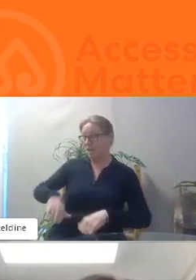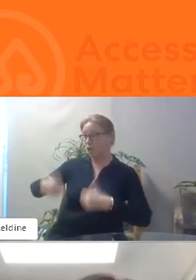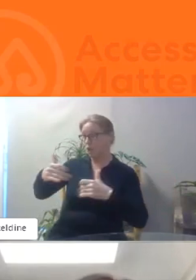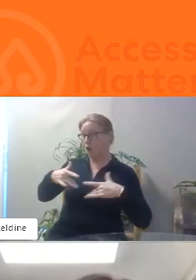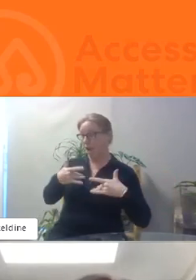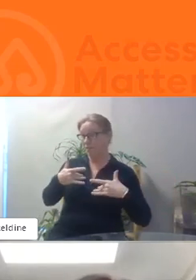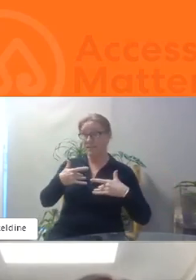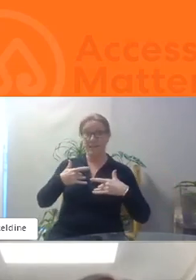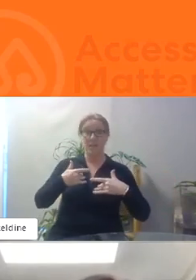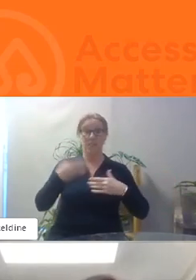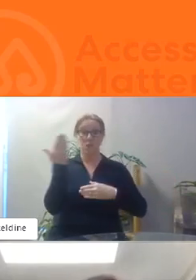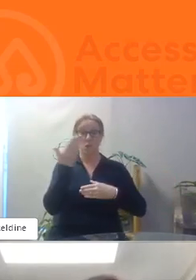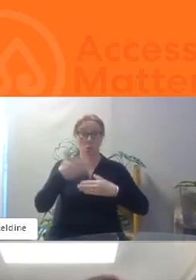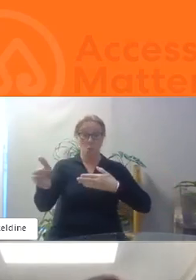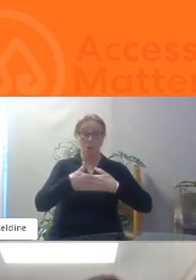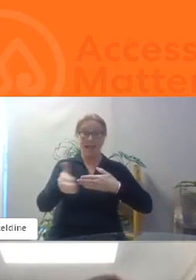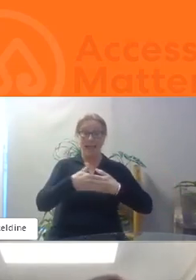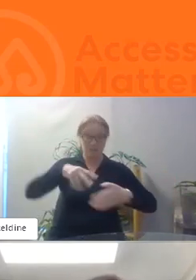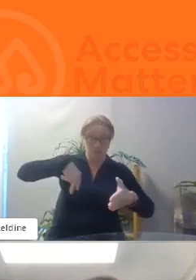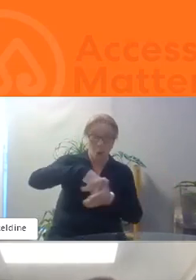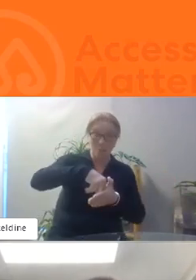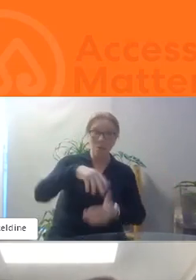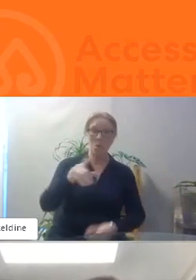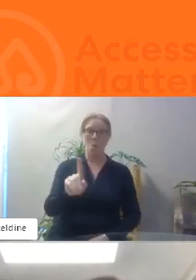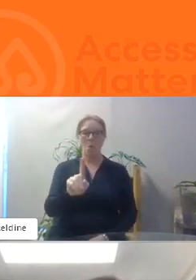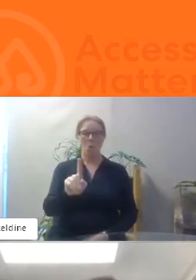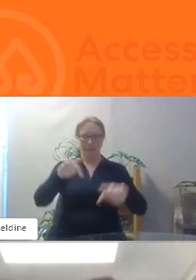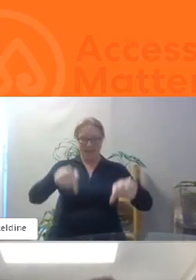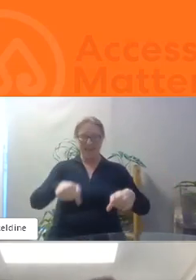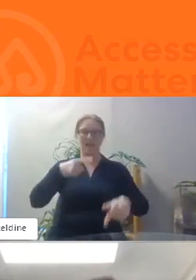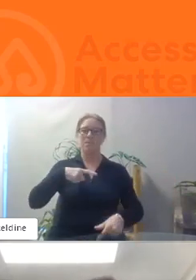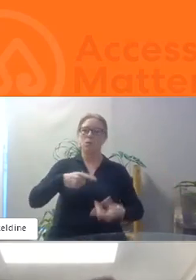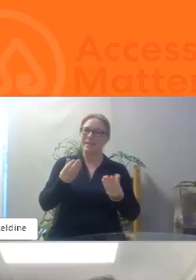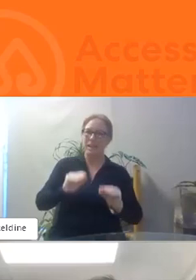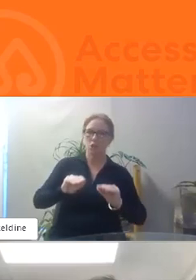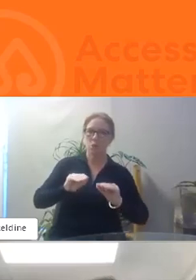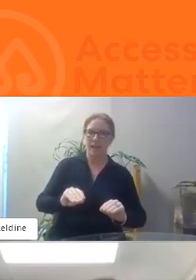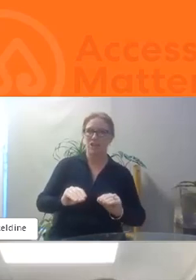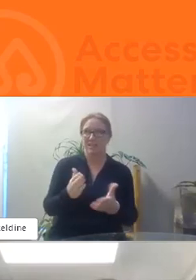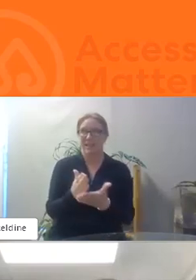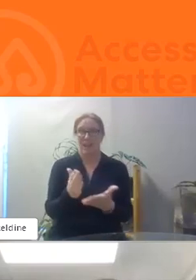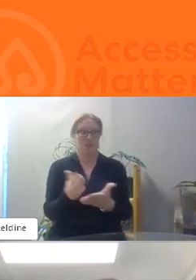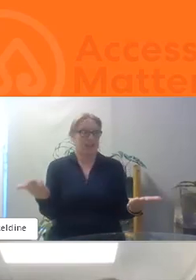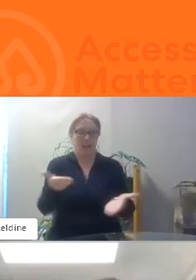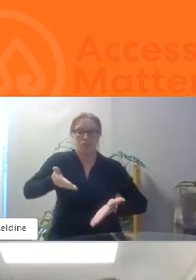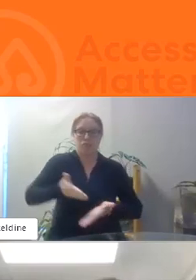We have this siloed and separate way of thinking and we're here because education is actually a right that's recognised within